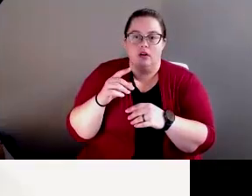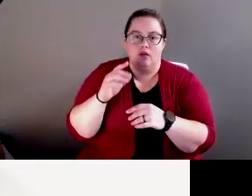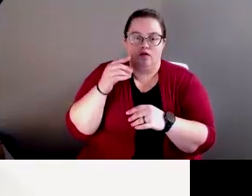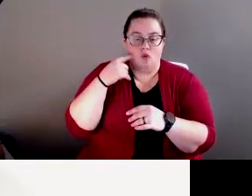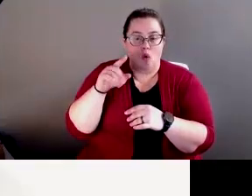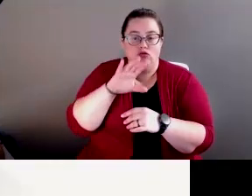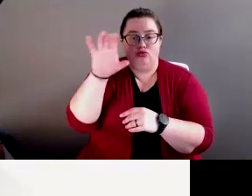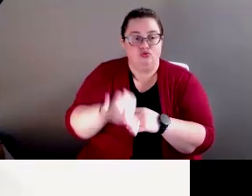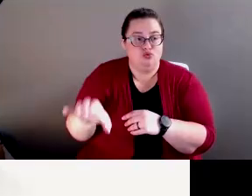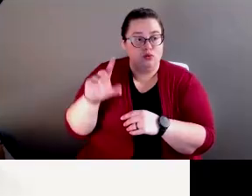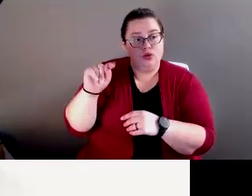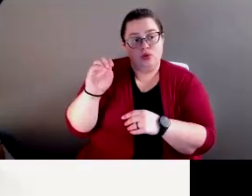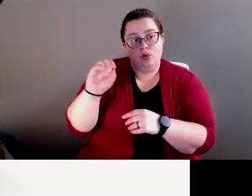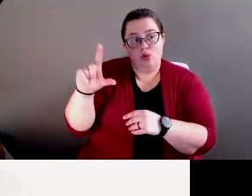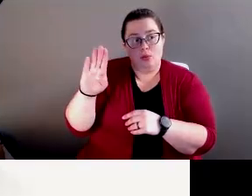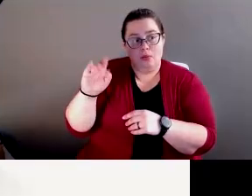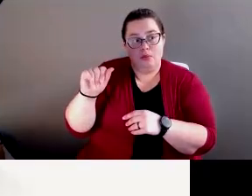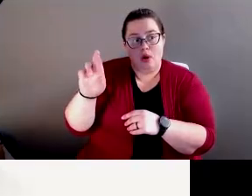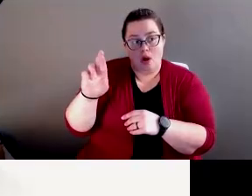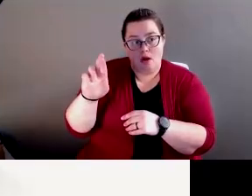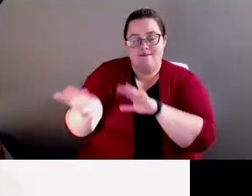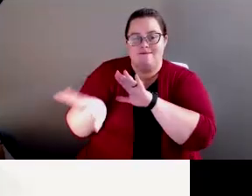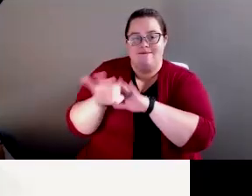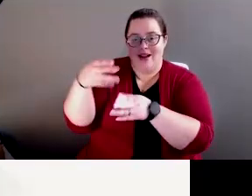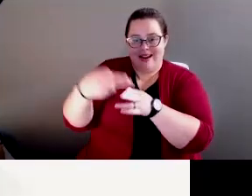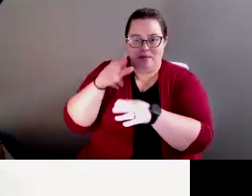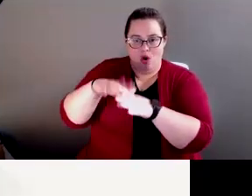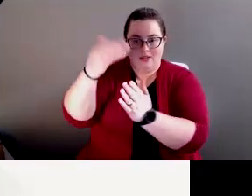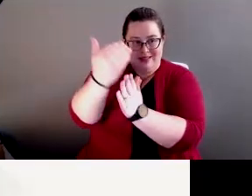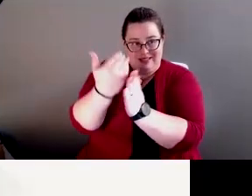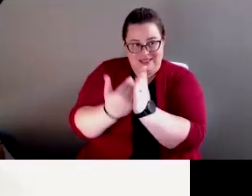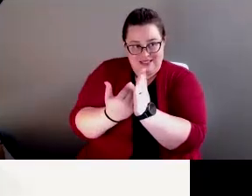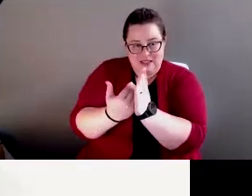and then find your name from the list and select it to rename yourself.